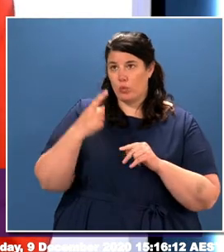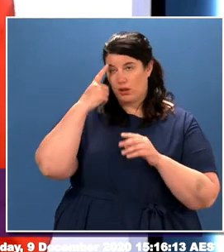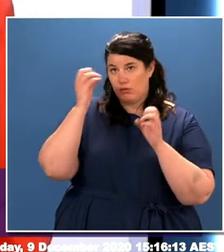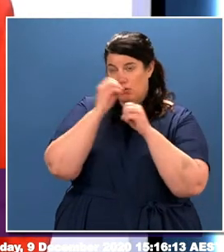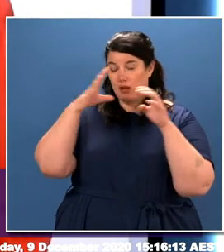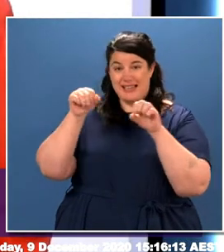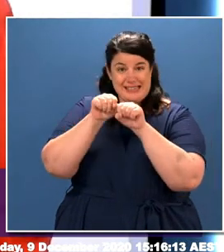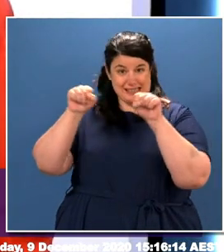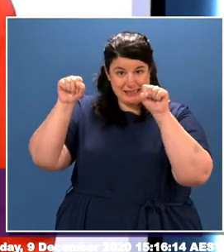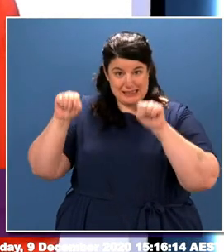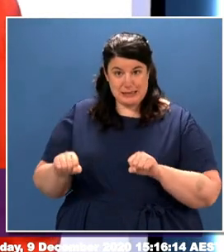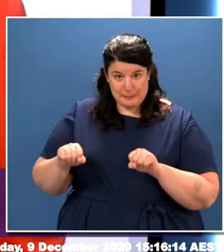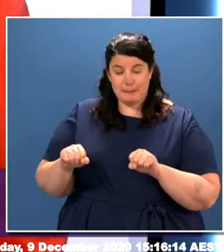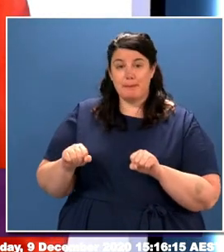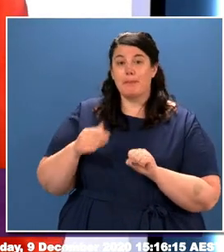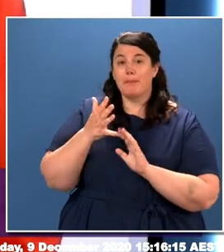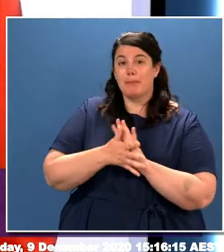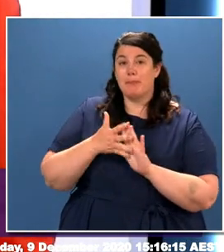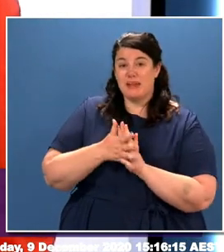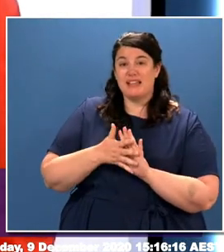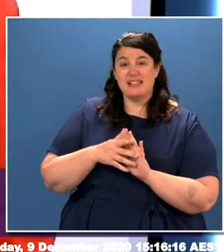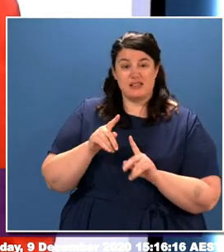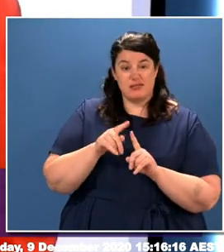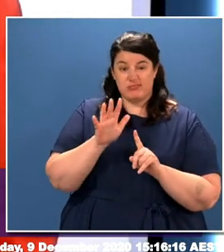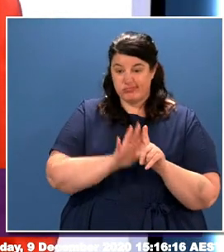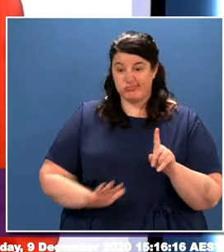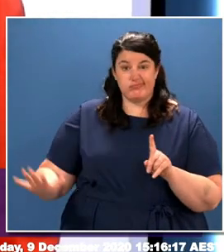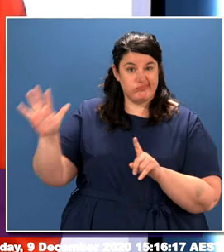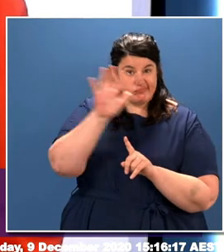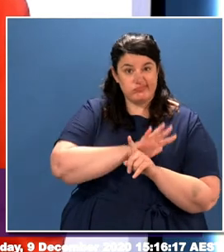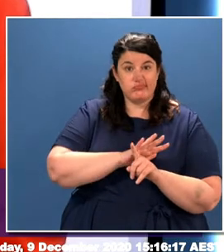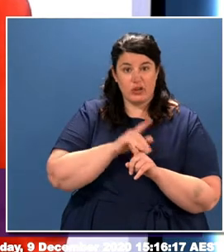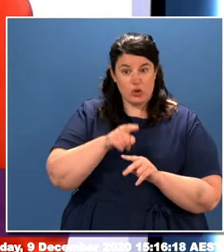was that your research identified that across the stages of the research that you did.